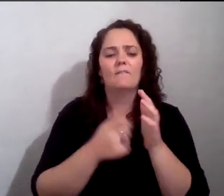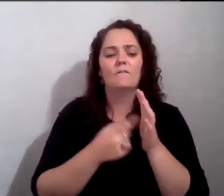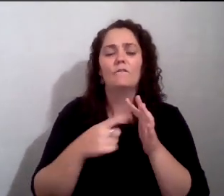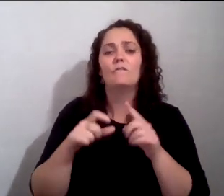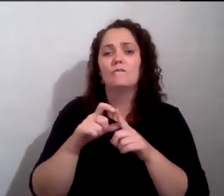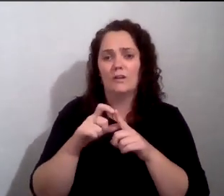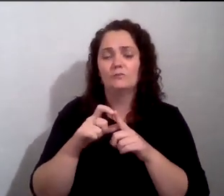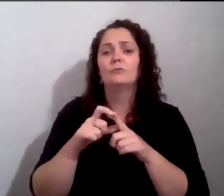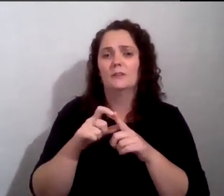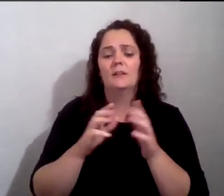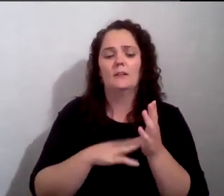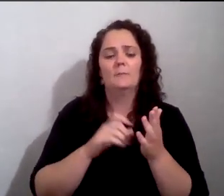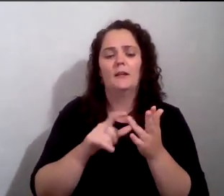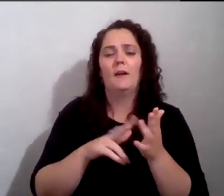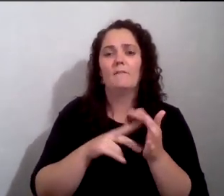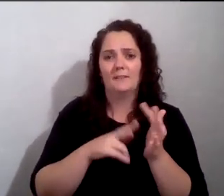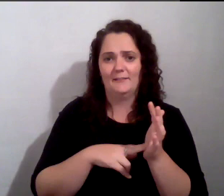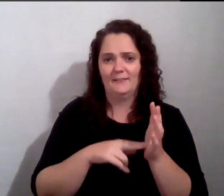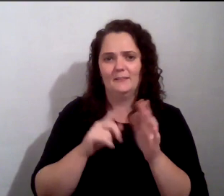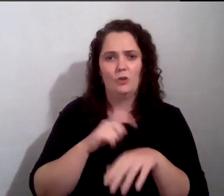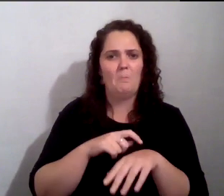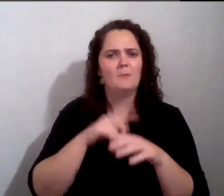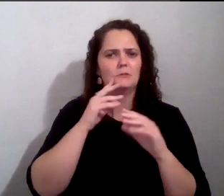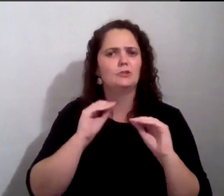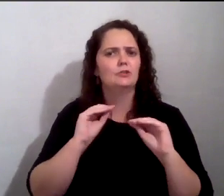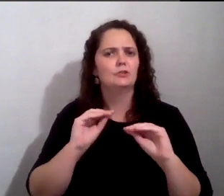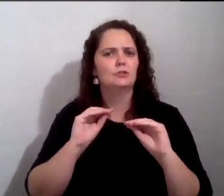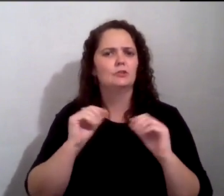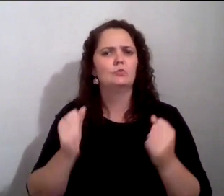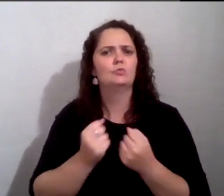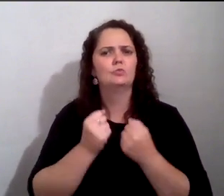Frederick McCubbin at this time is teaching and very influential on these artists but this isn't one of those kinds of big pioneering